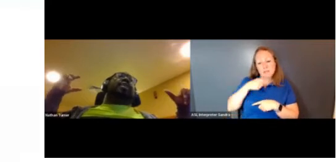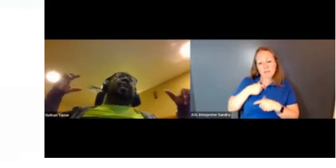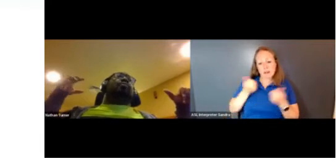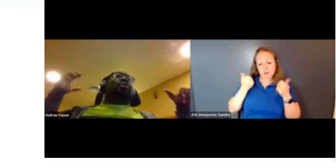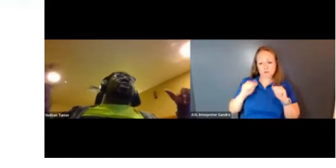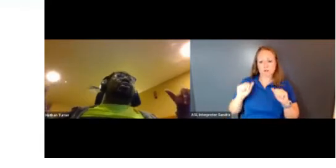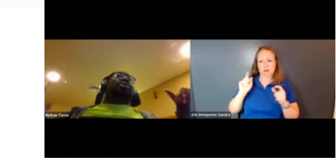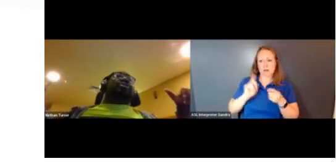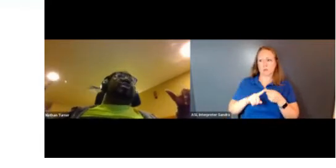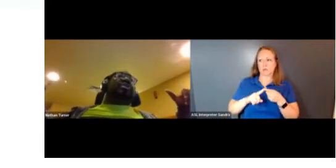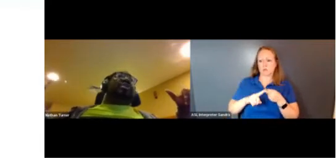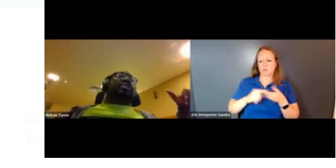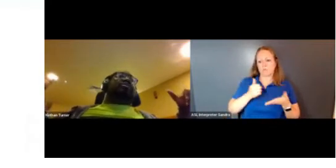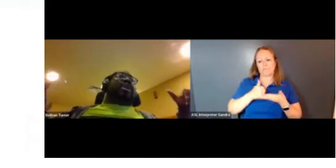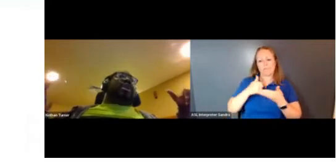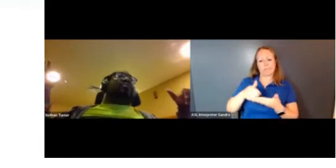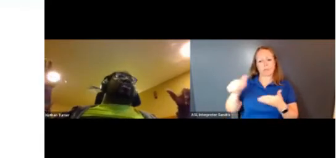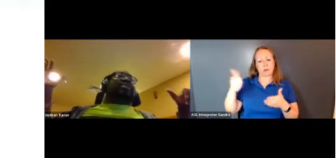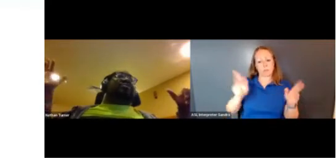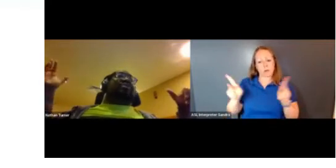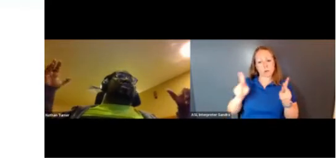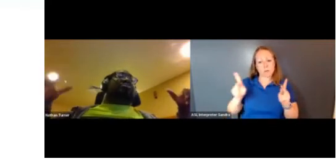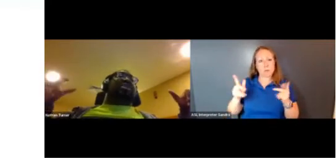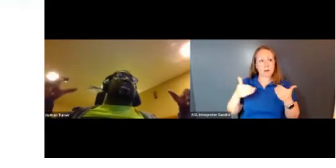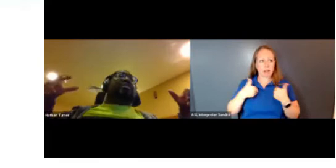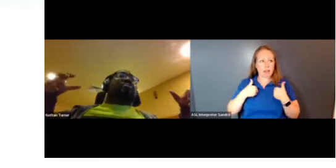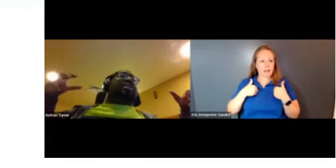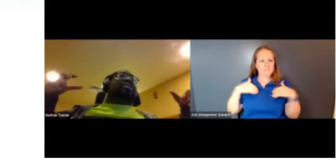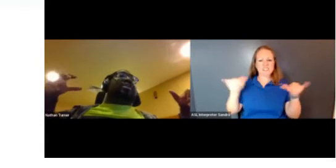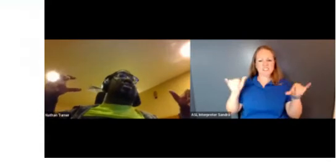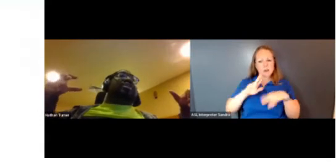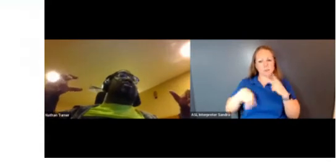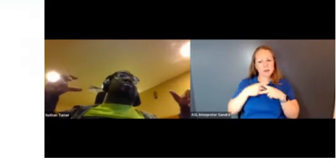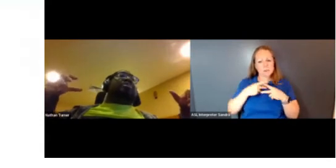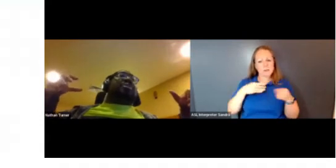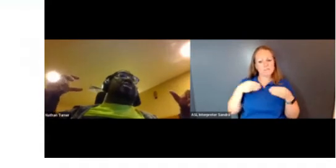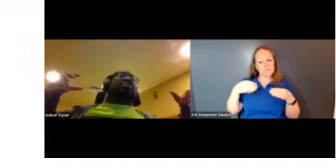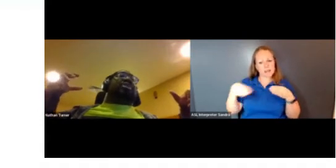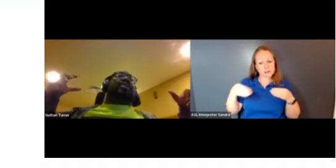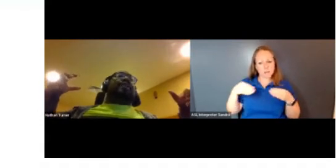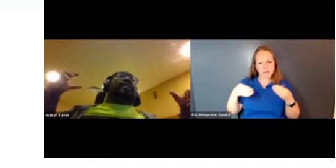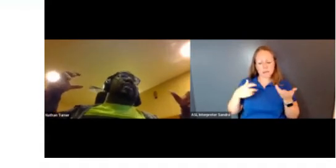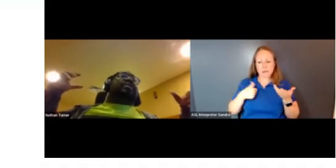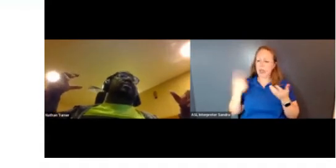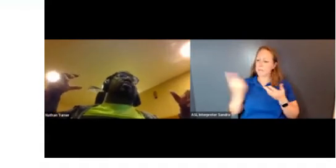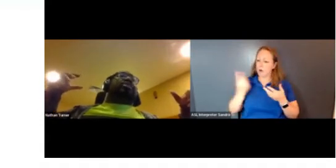help others sort of have the same flexibility. Because I believe peer mentoring is going